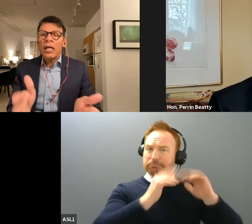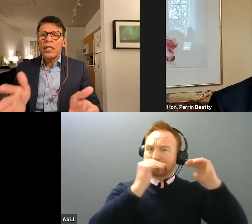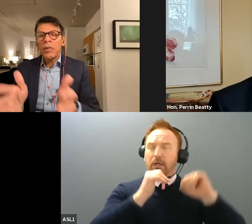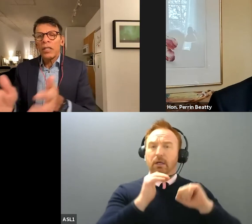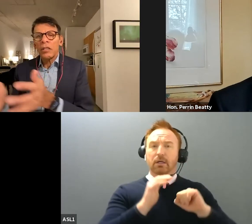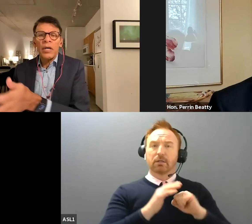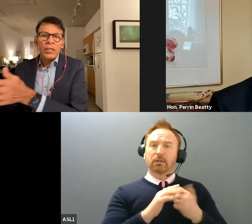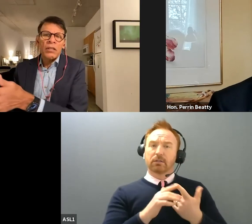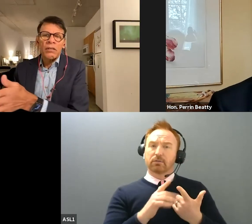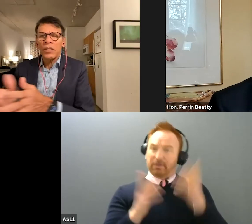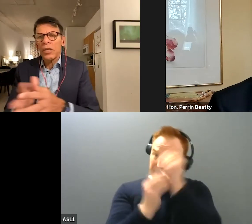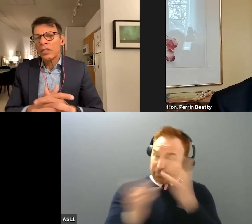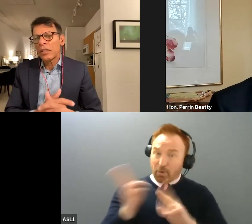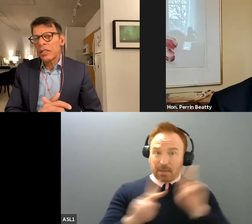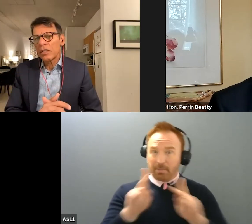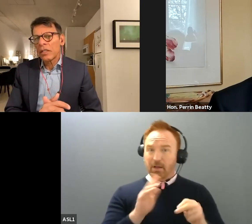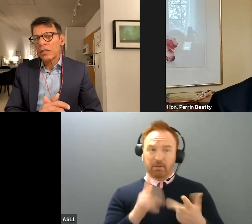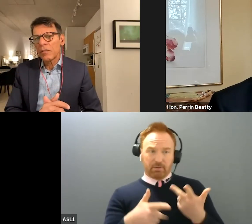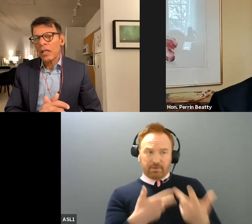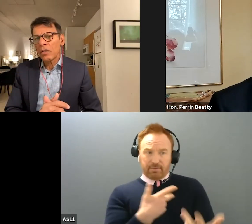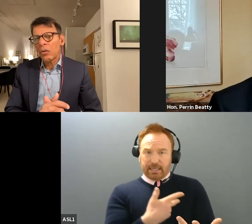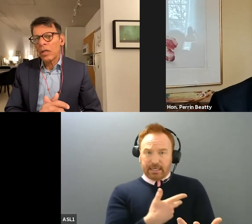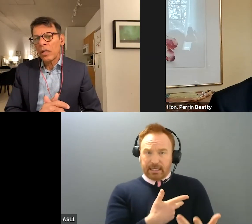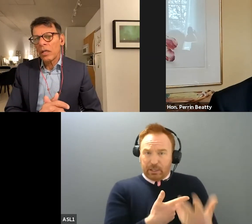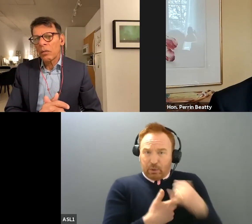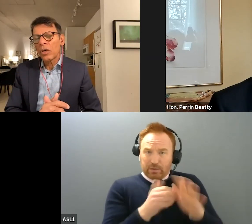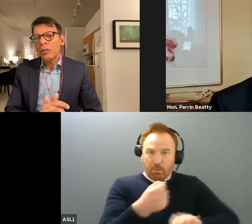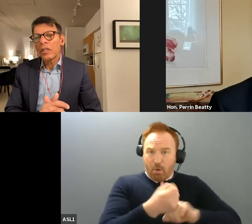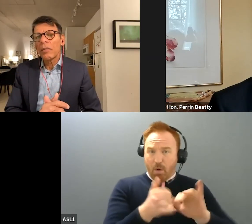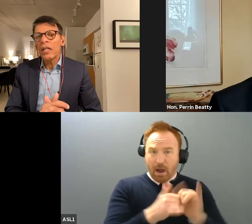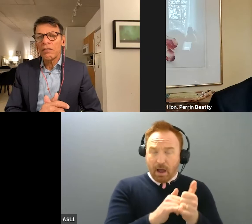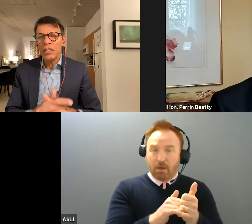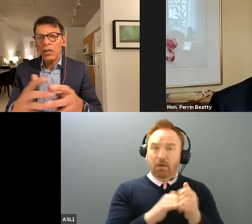it is part and parcel of the challenges that not only workers with disabilities, but other